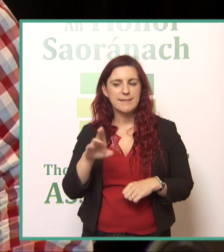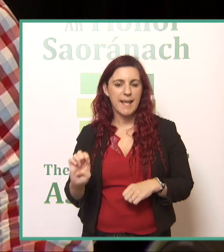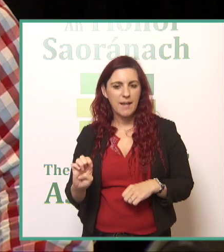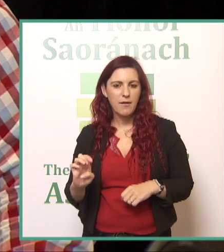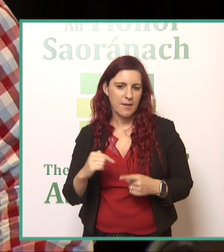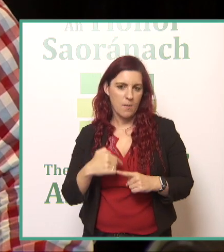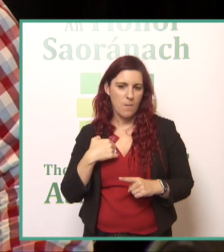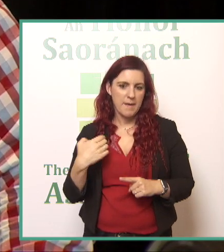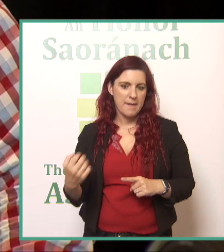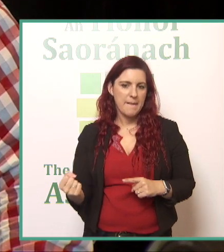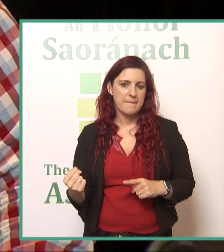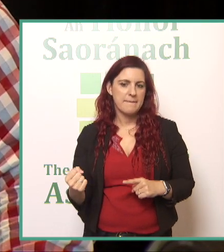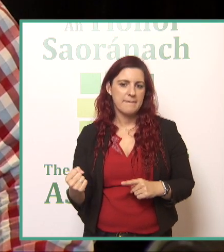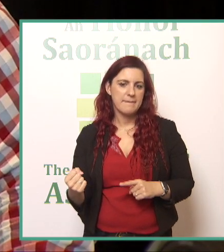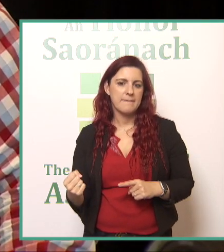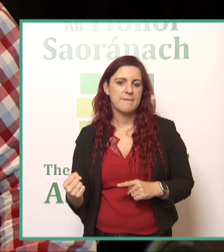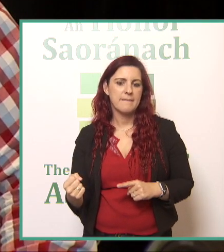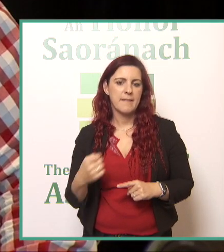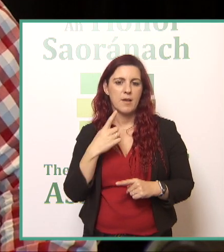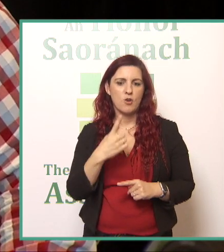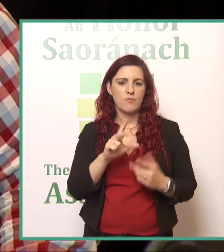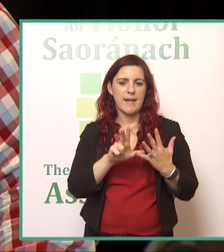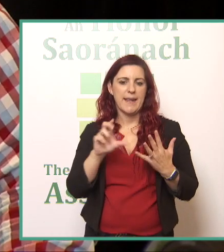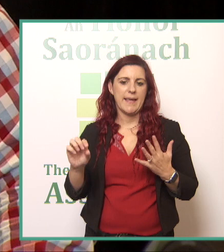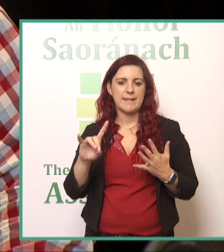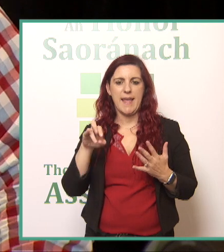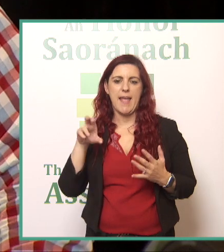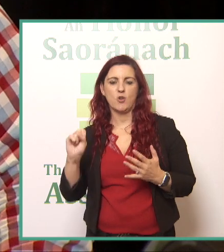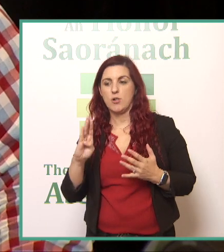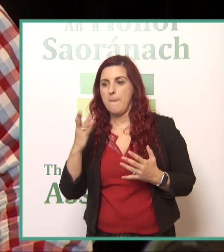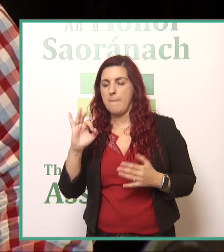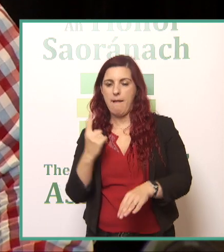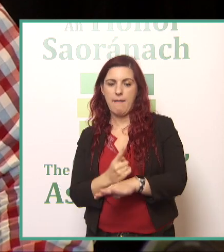have we have 180 hectares of bog there owned by the community.